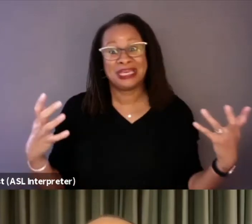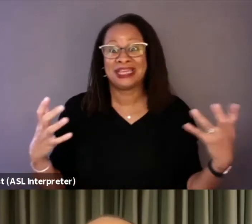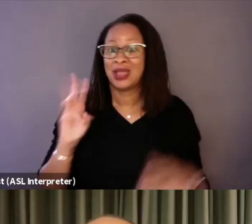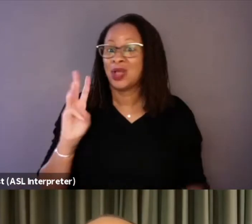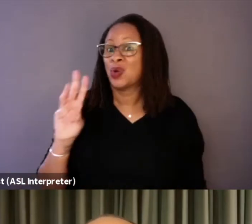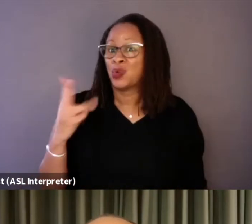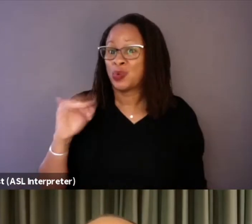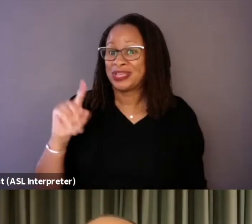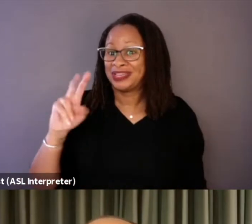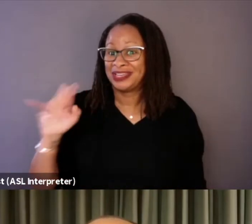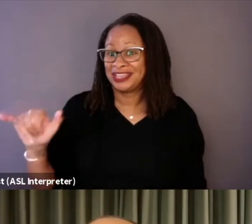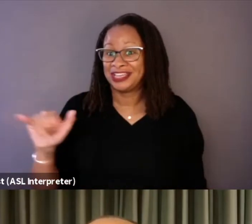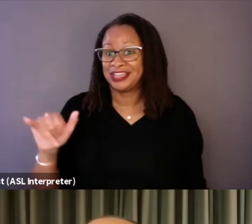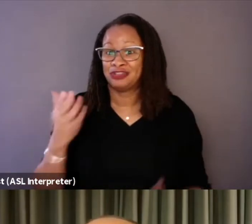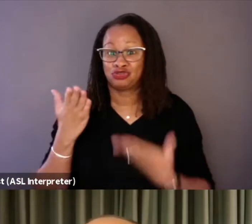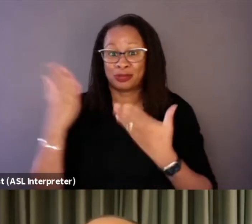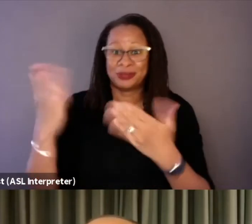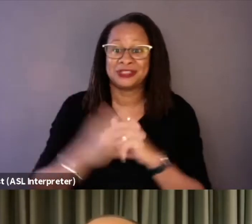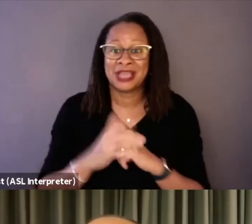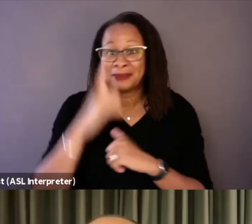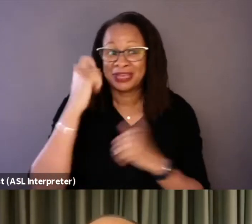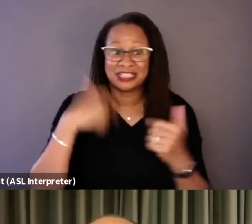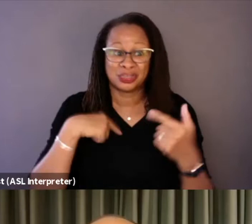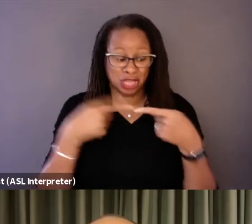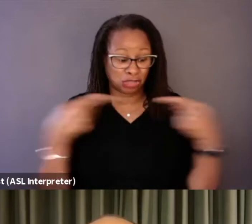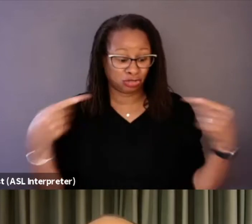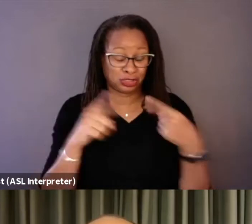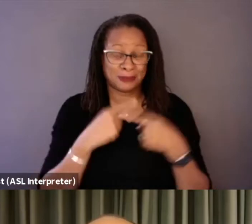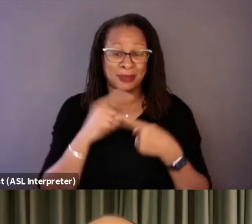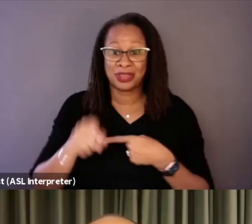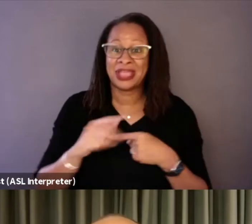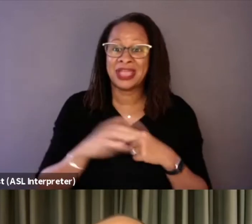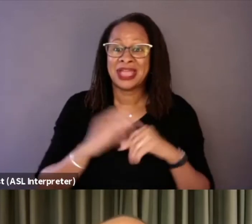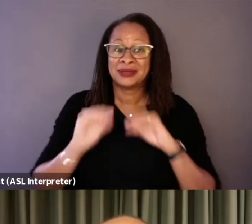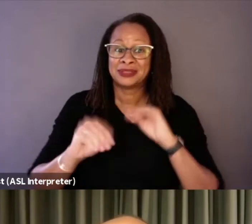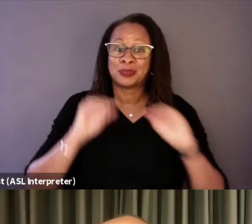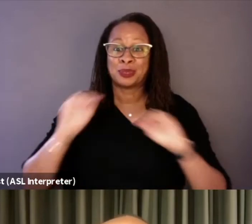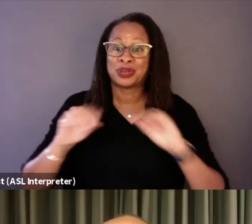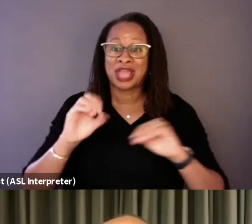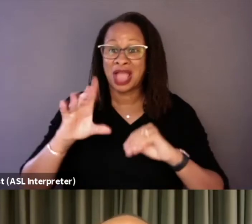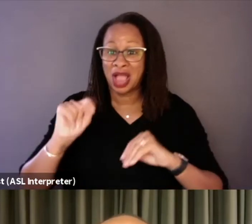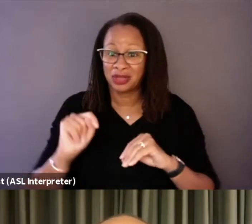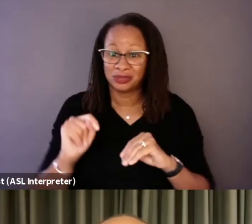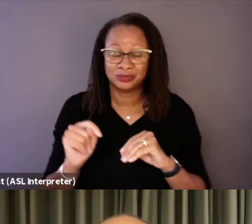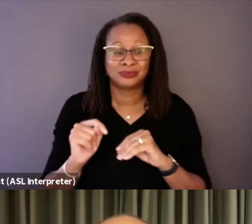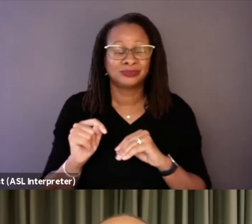a fascinating contradiction about him that he was putting out art that was urgent and needed to be seen and yet when there's an